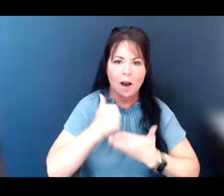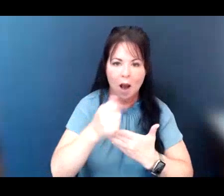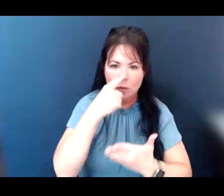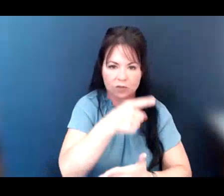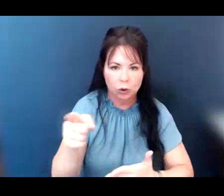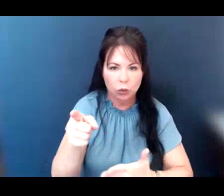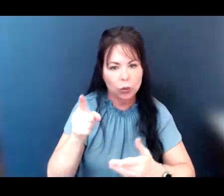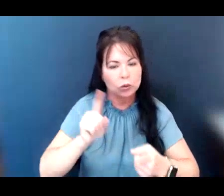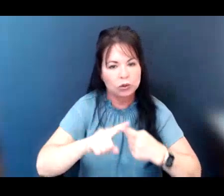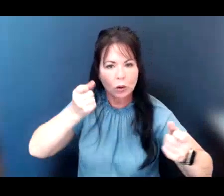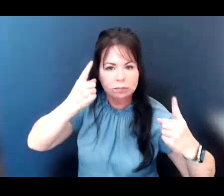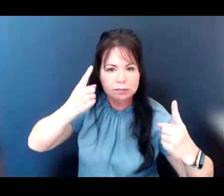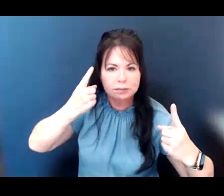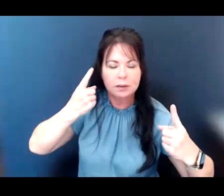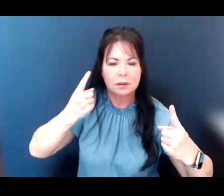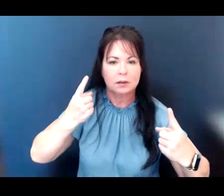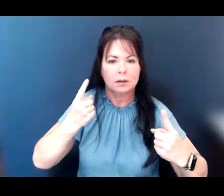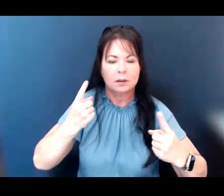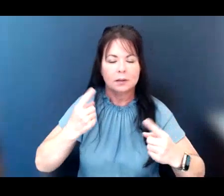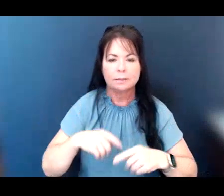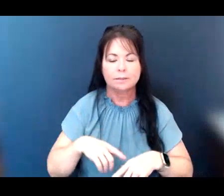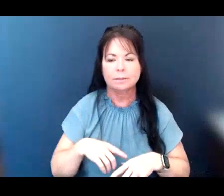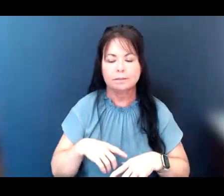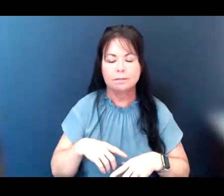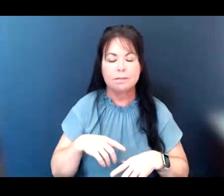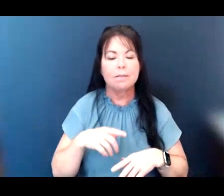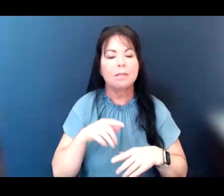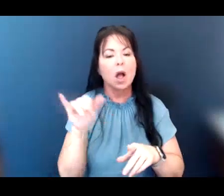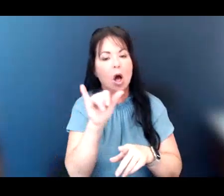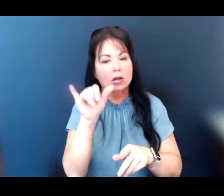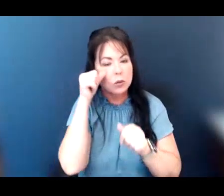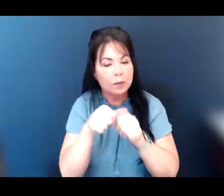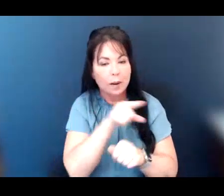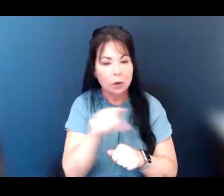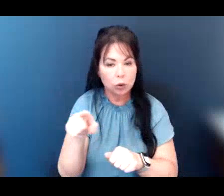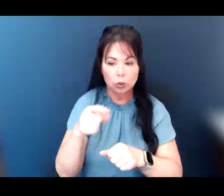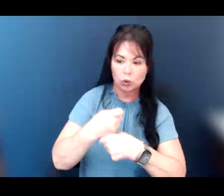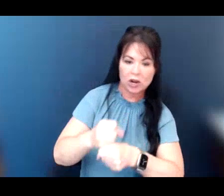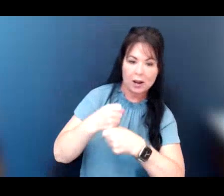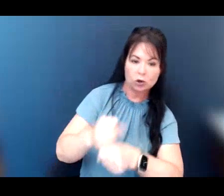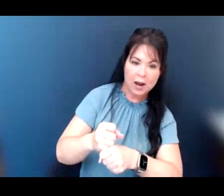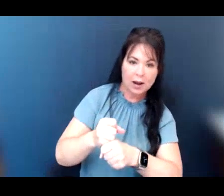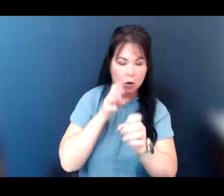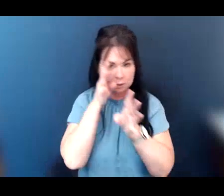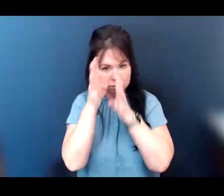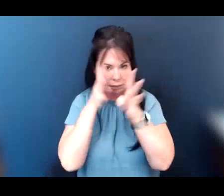Some things to remember as you're creating these personas, so a person is more than just their disability.